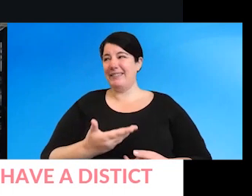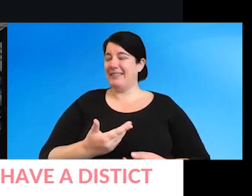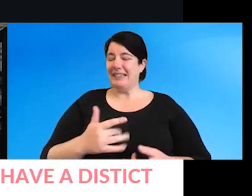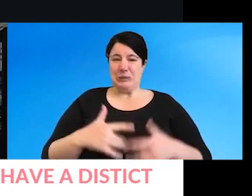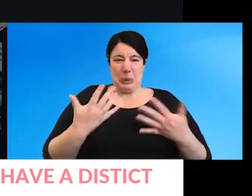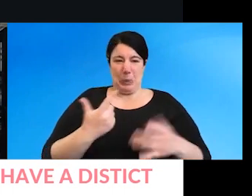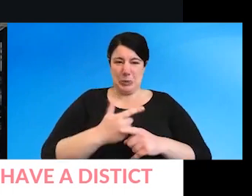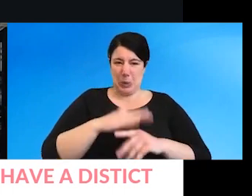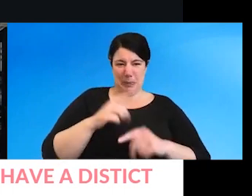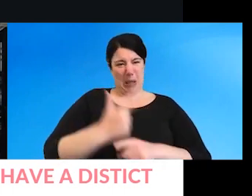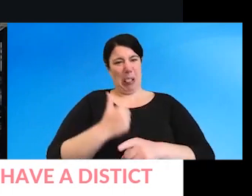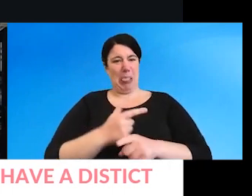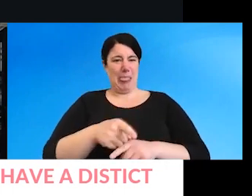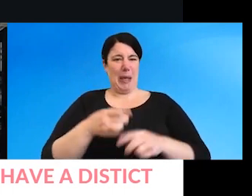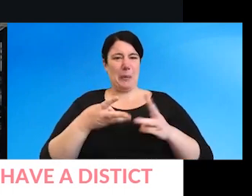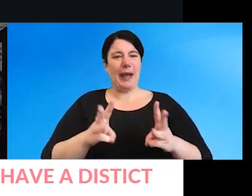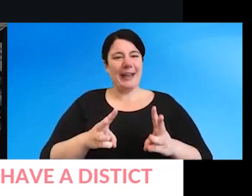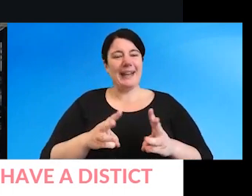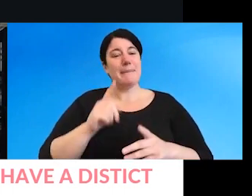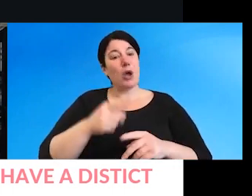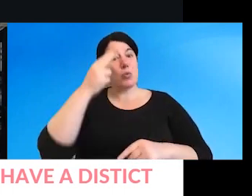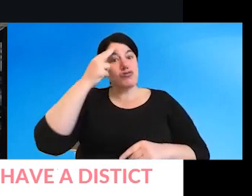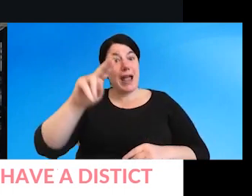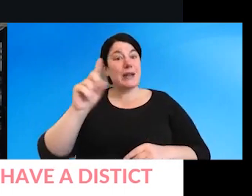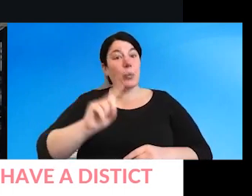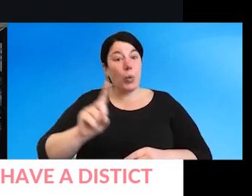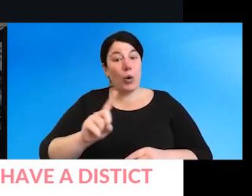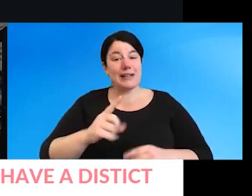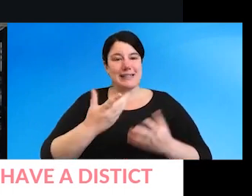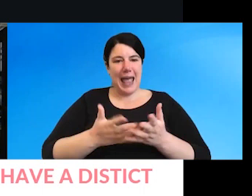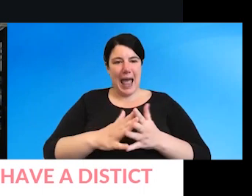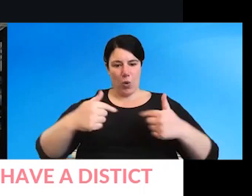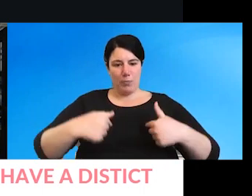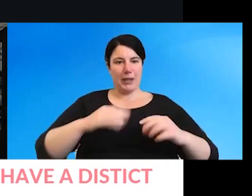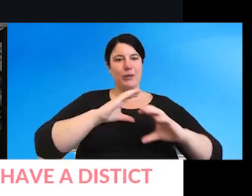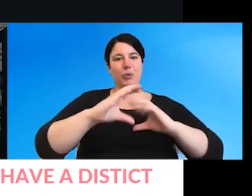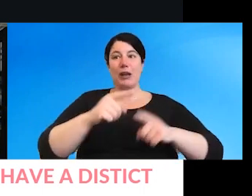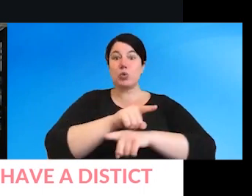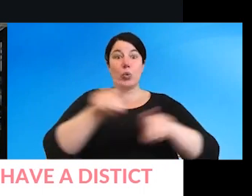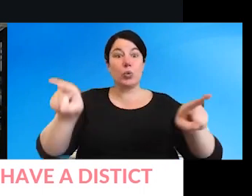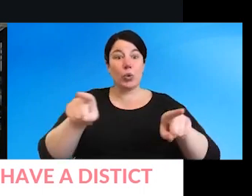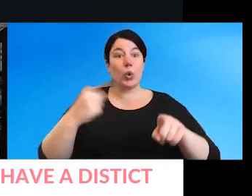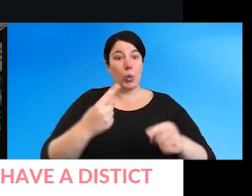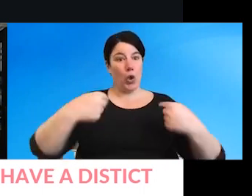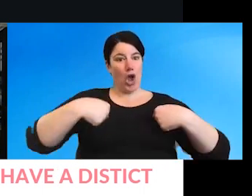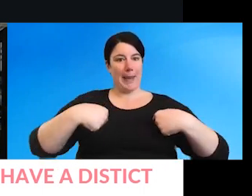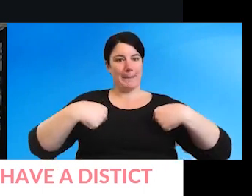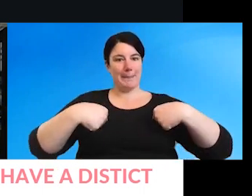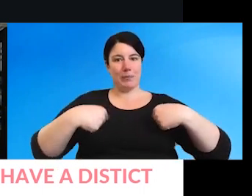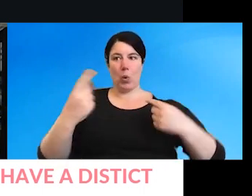What your brand really is, how you communicate who you are or who your organisation is to the